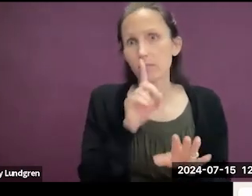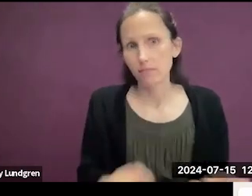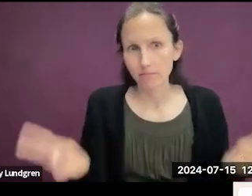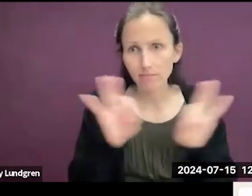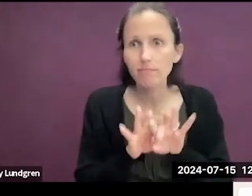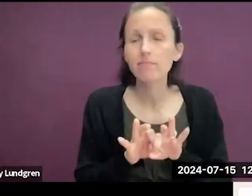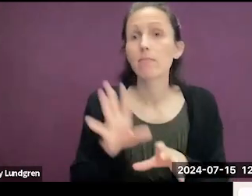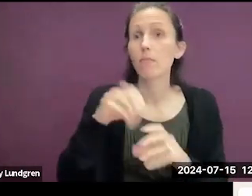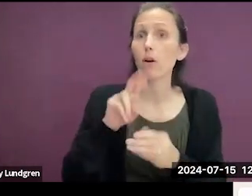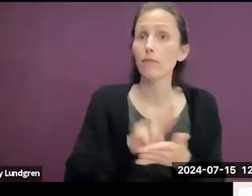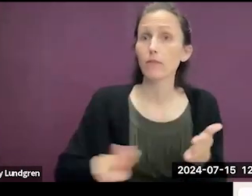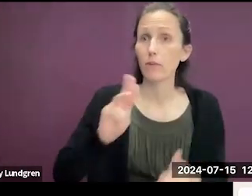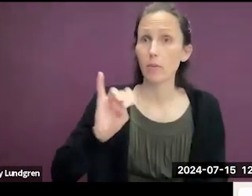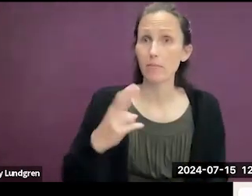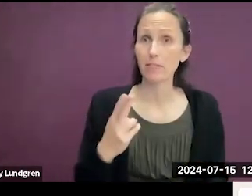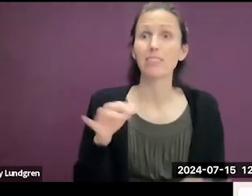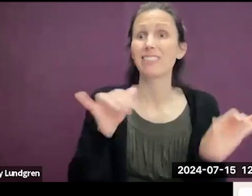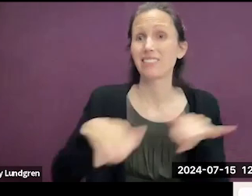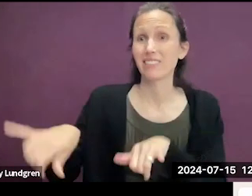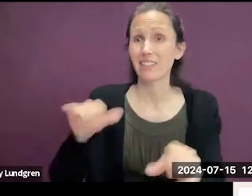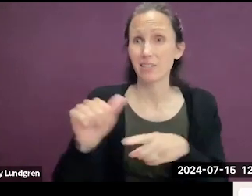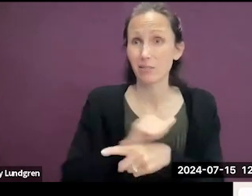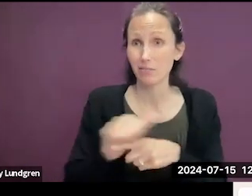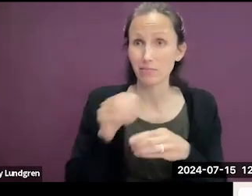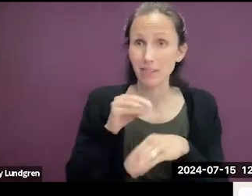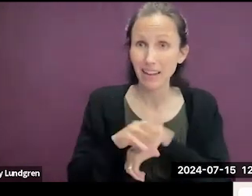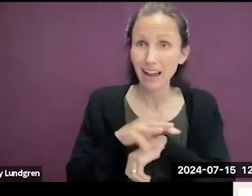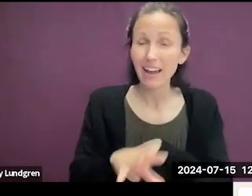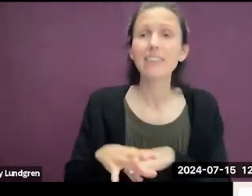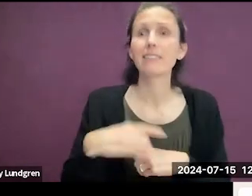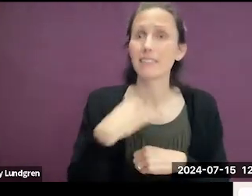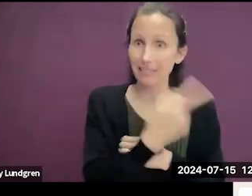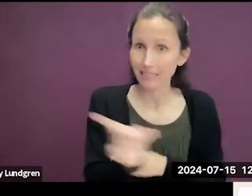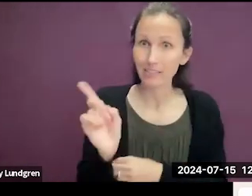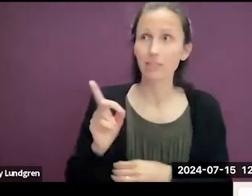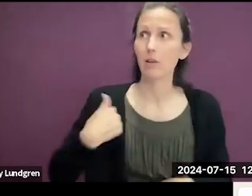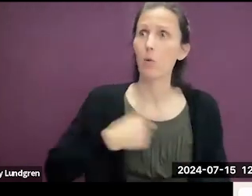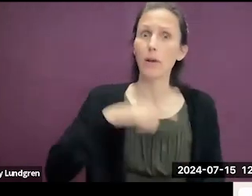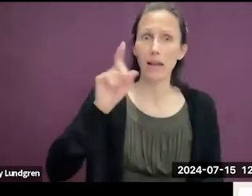of the University of Michigan's Standard Practice Guide tells us that we have to make accessible technology.